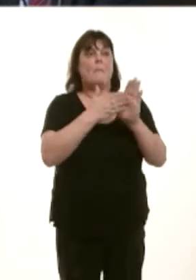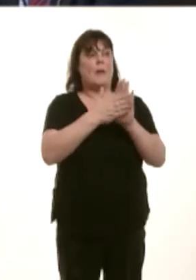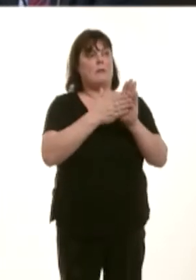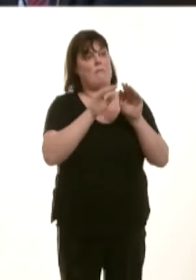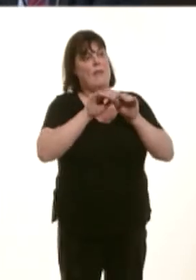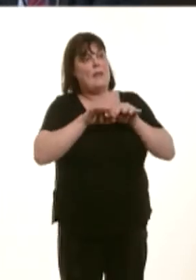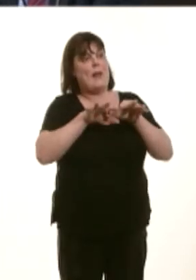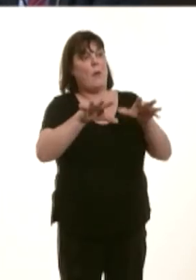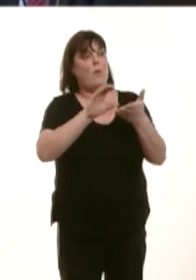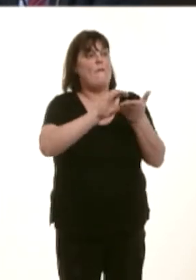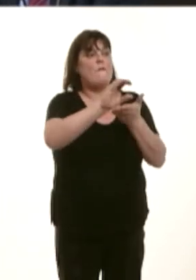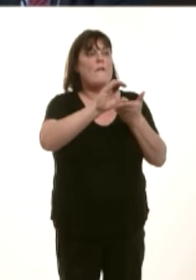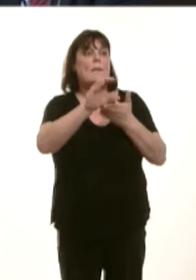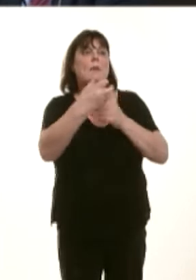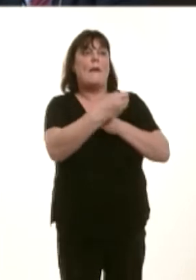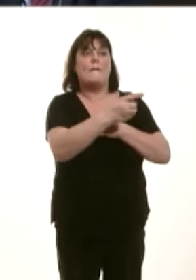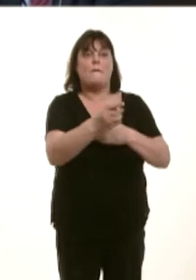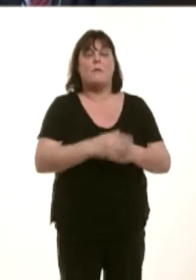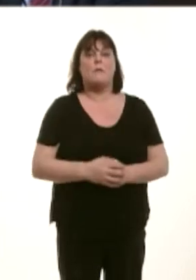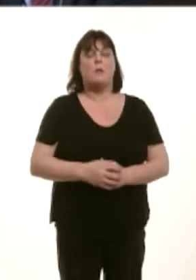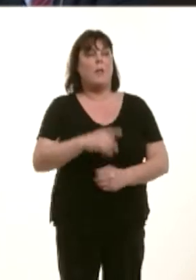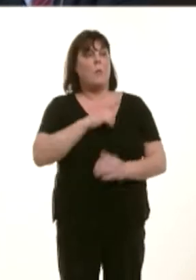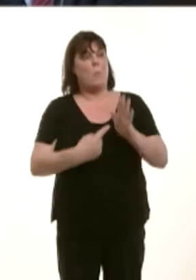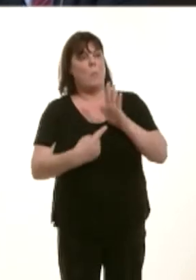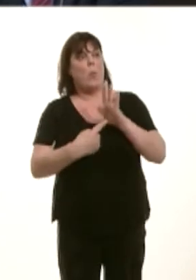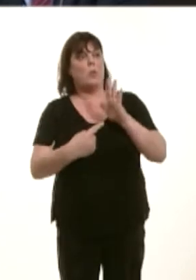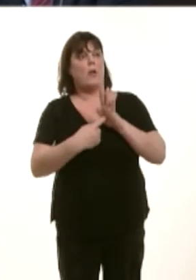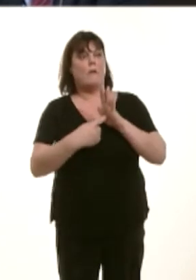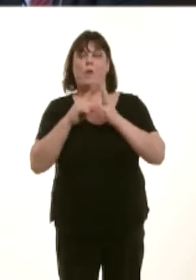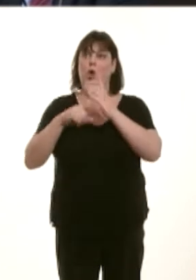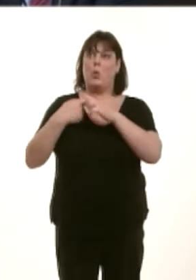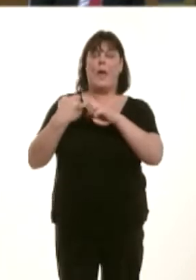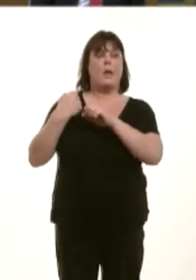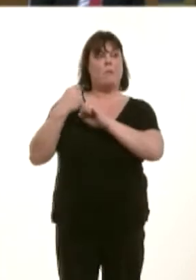That is why it is vital that this UK project does move forward.